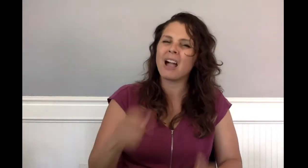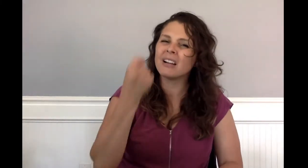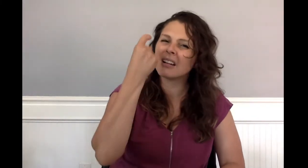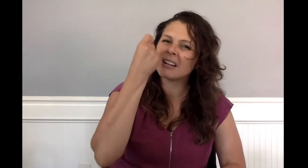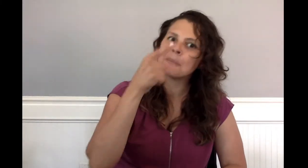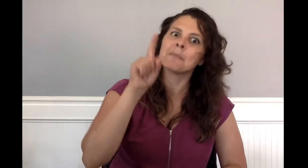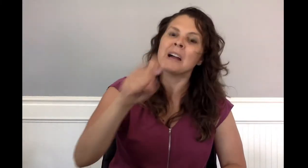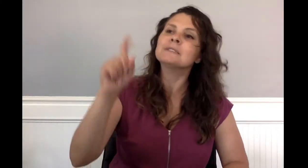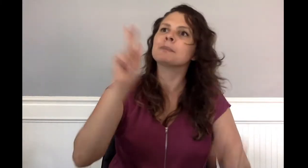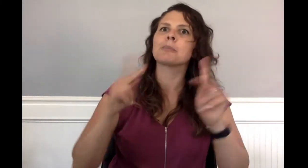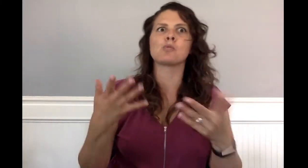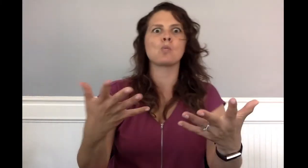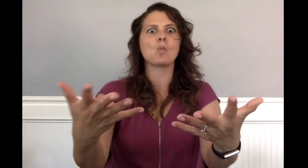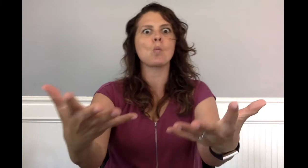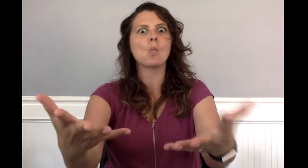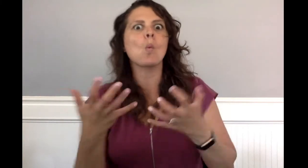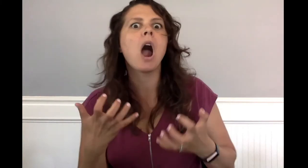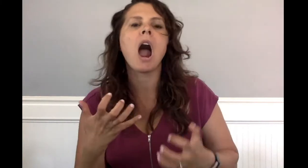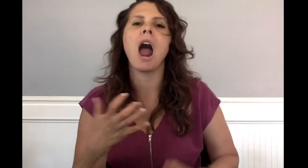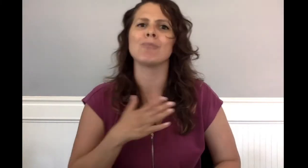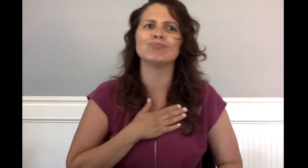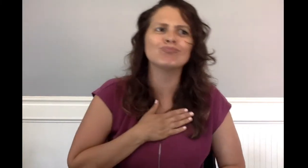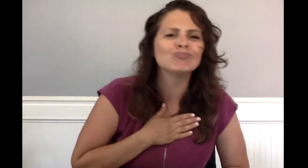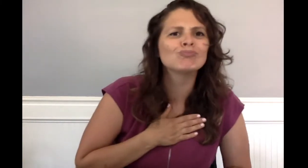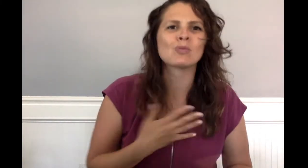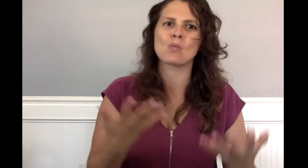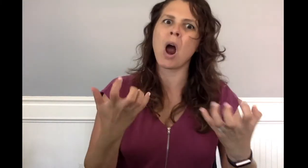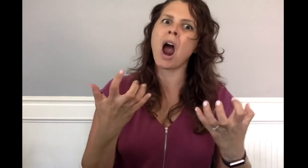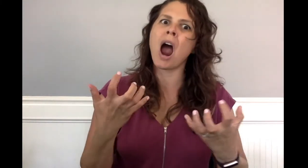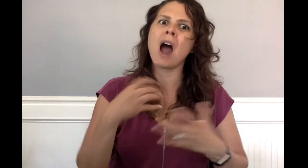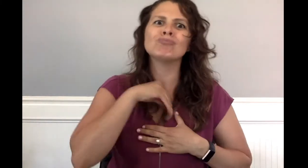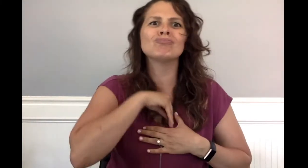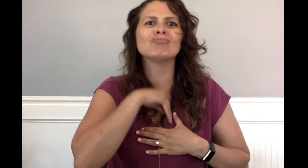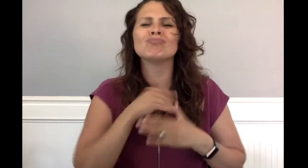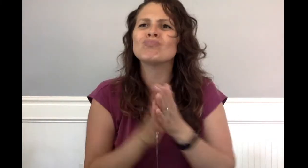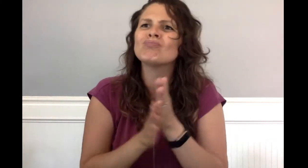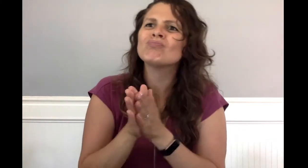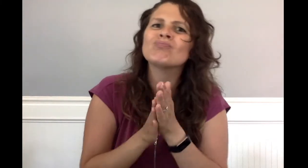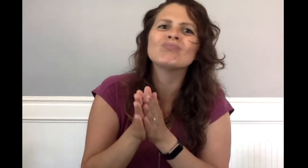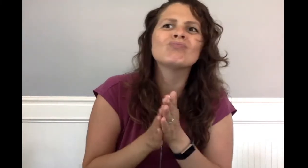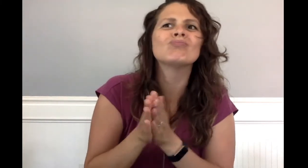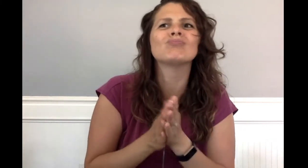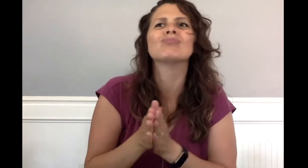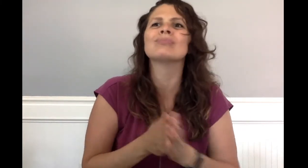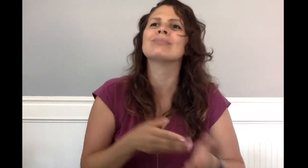But first, they had to want to listen.